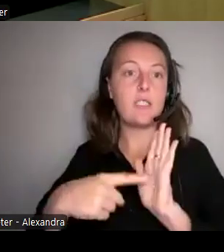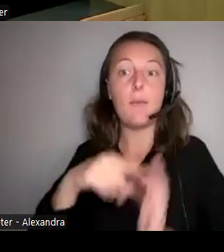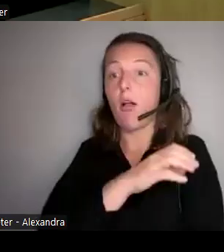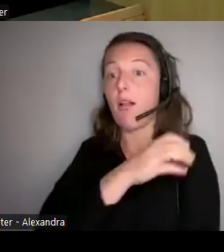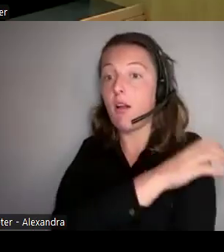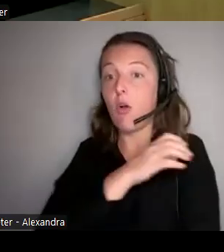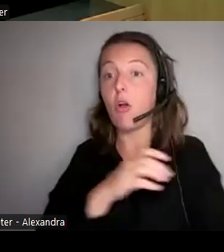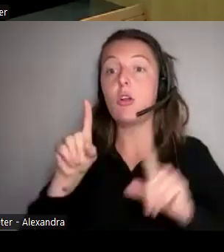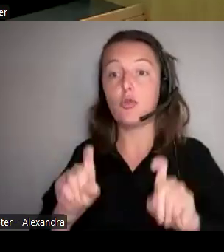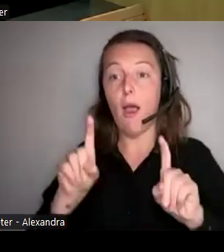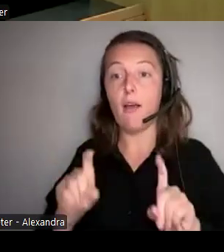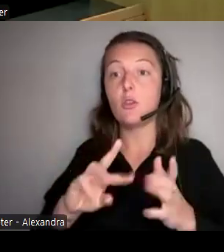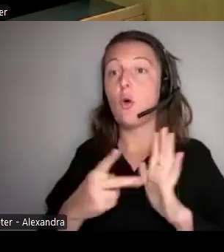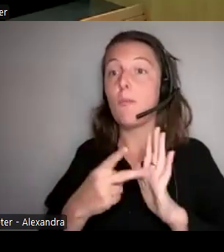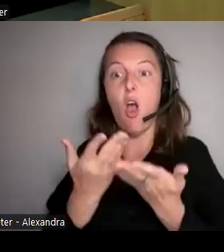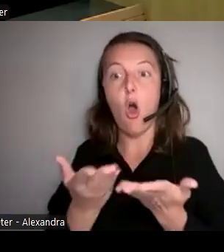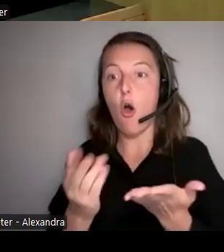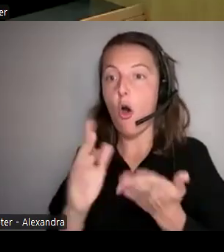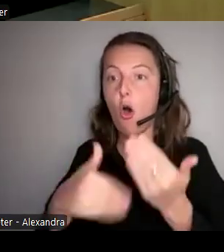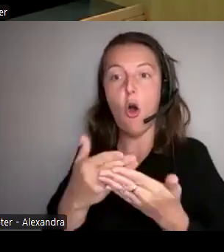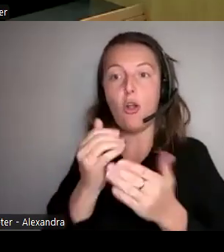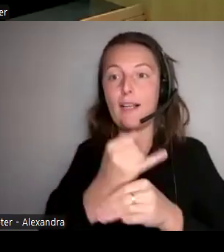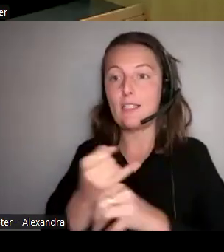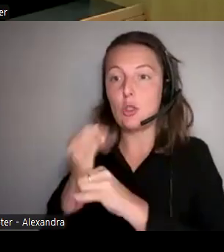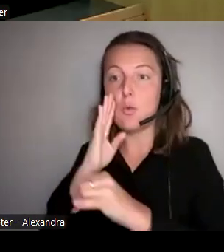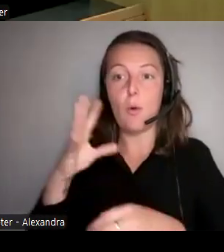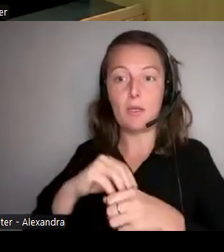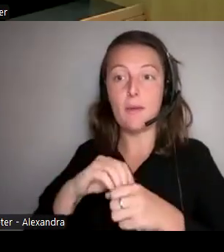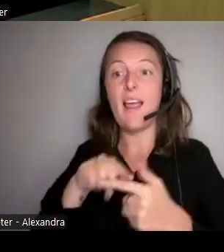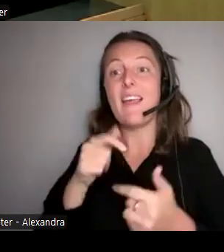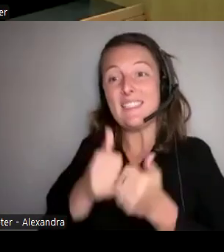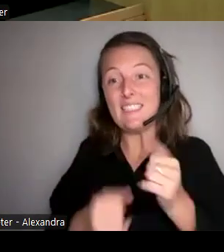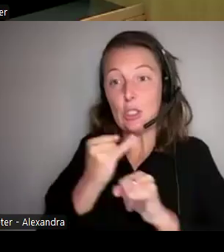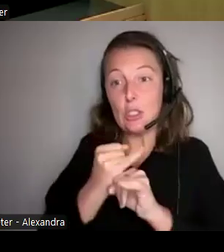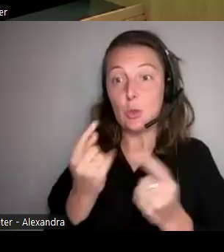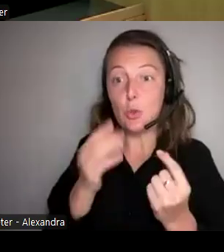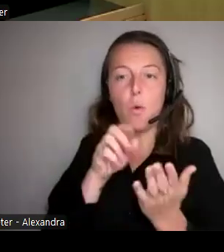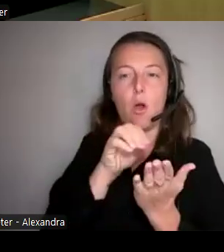that all the institutes participate in and each institute can write down what they want to see